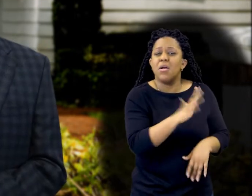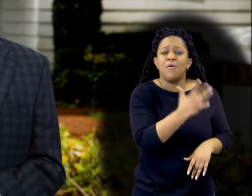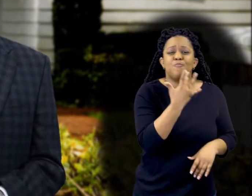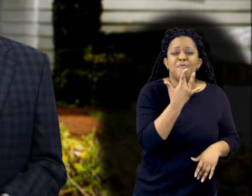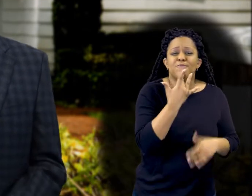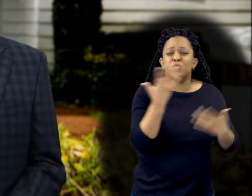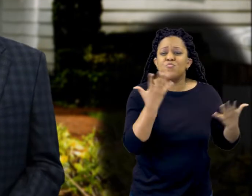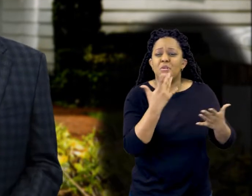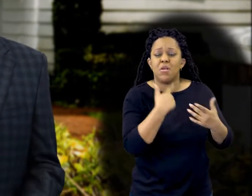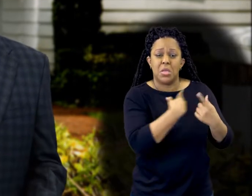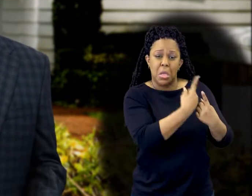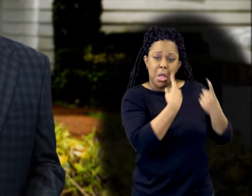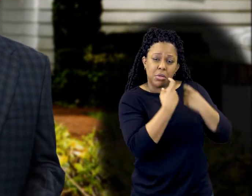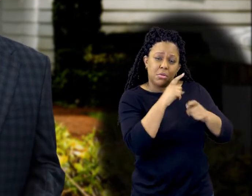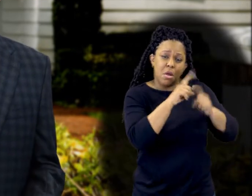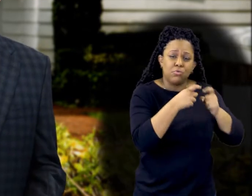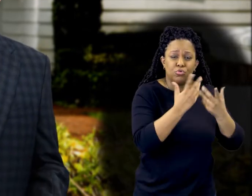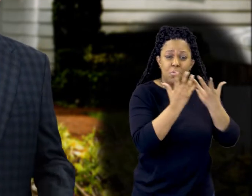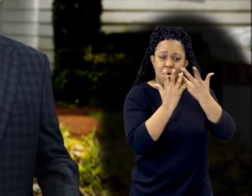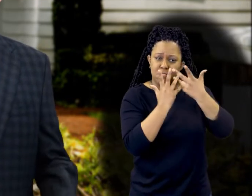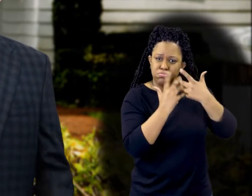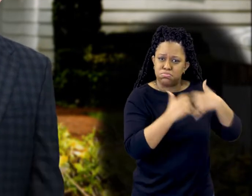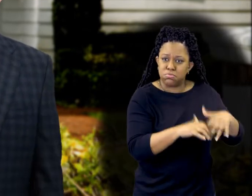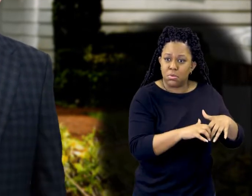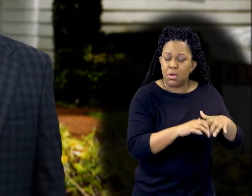I asked questions. They asked questions. It was great.